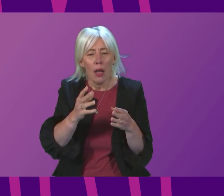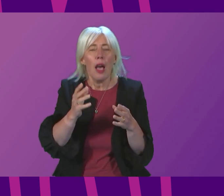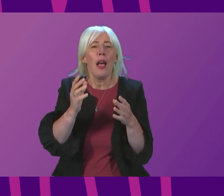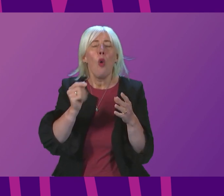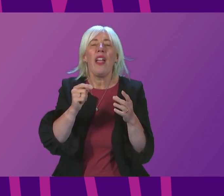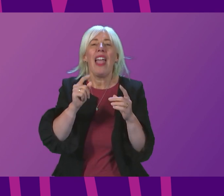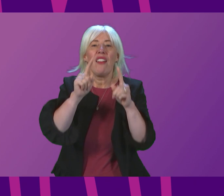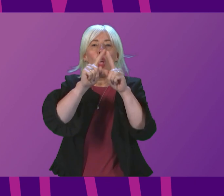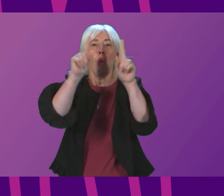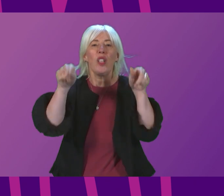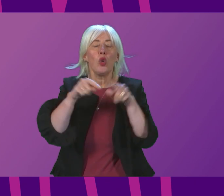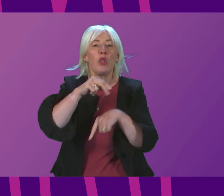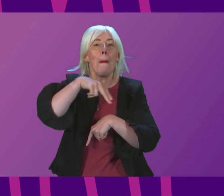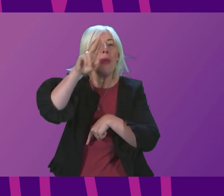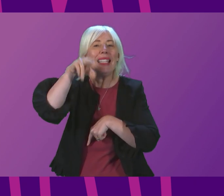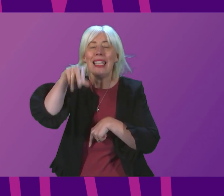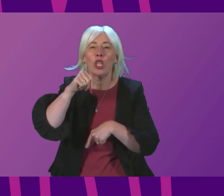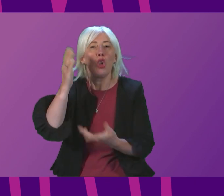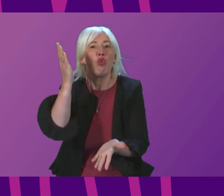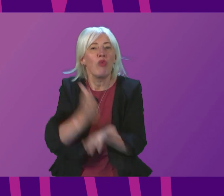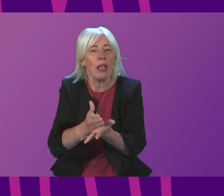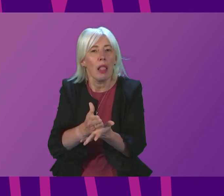sign that her decision was an absolute shocker?